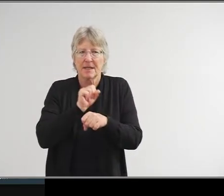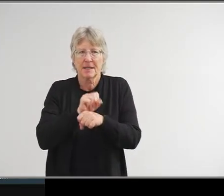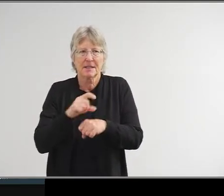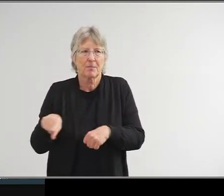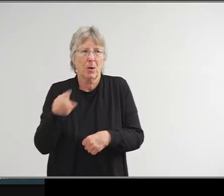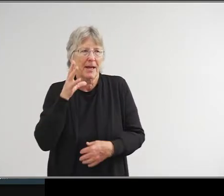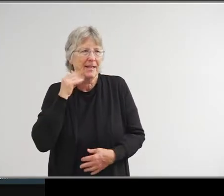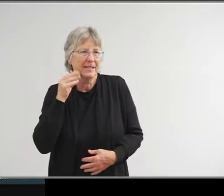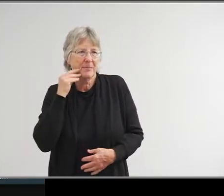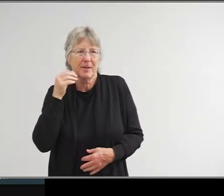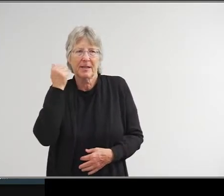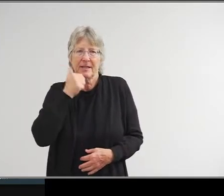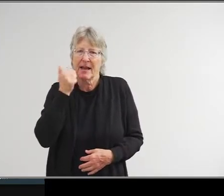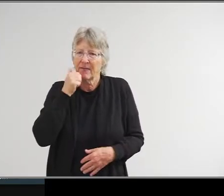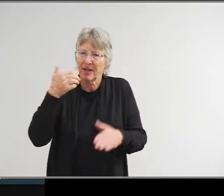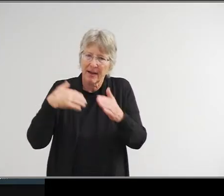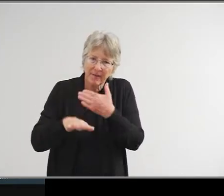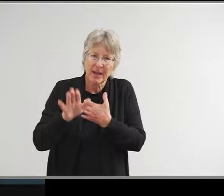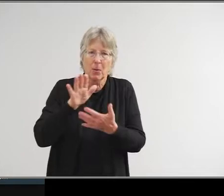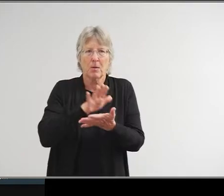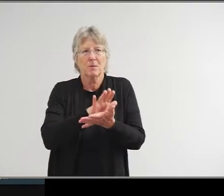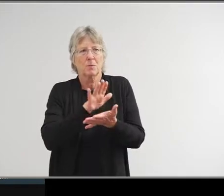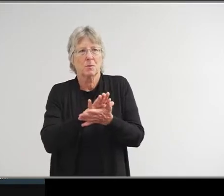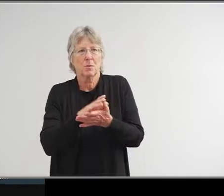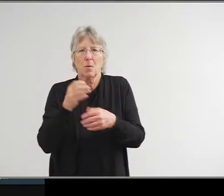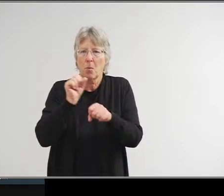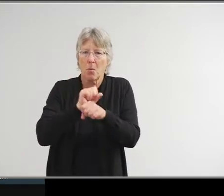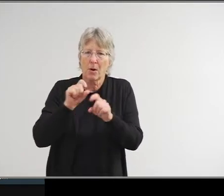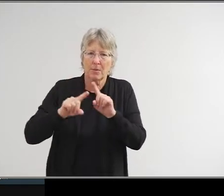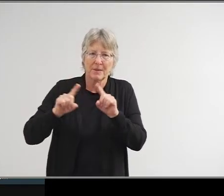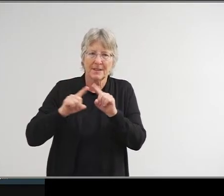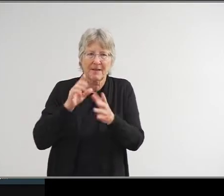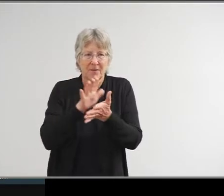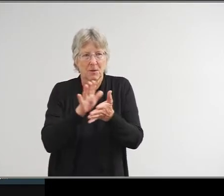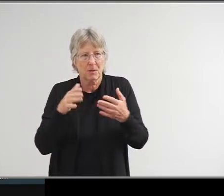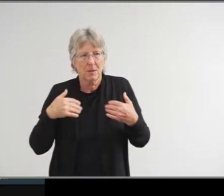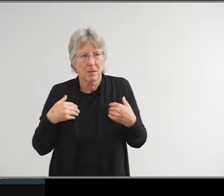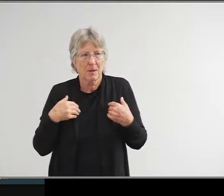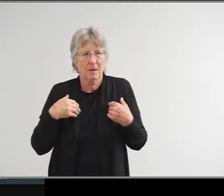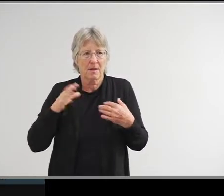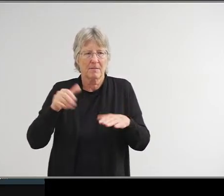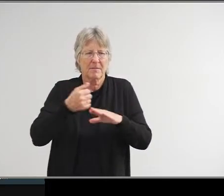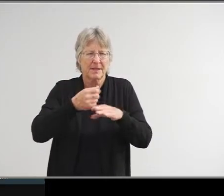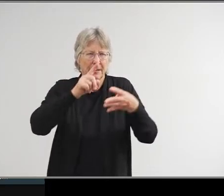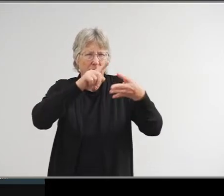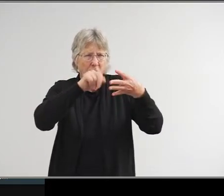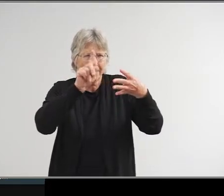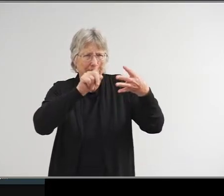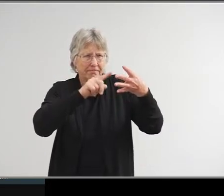as they've entered our facilities. We've worked with schools to have a set of checklists and guidelines that need to be